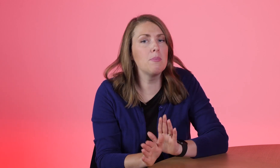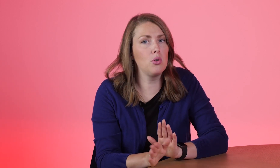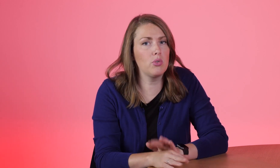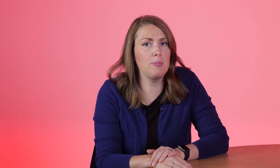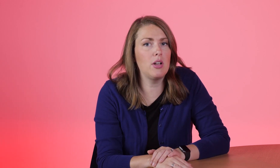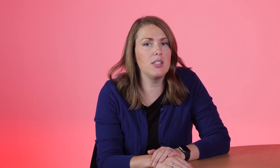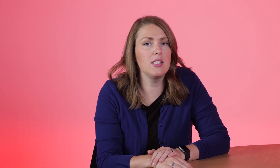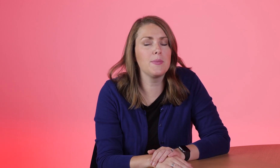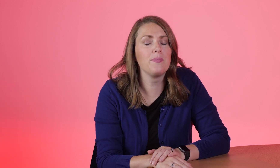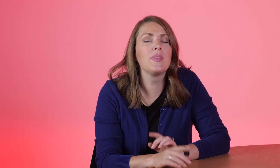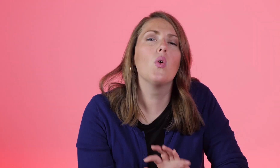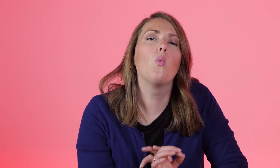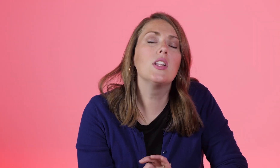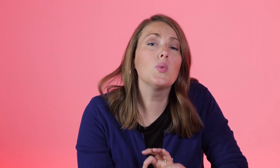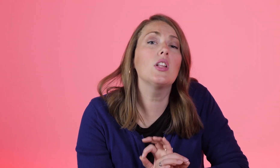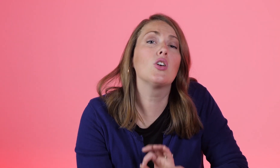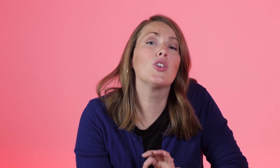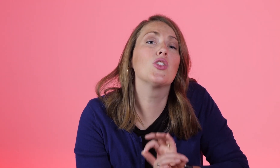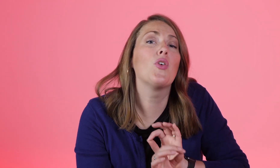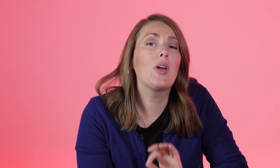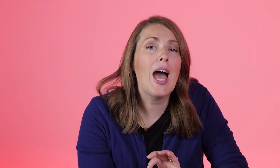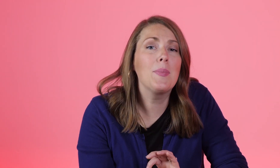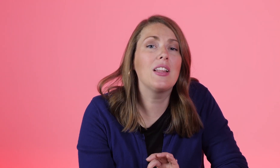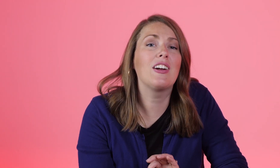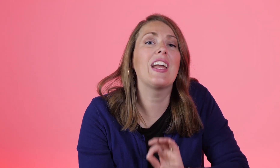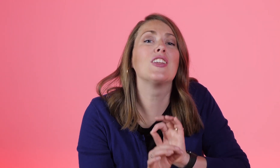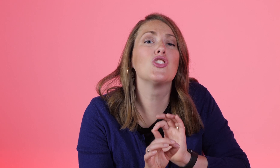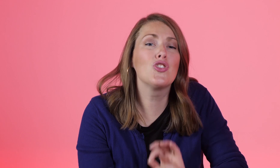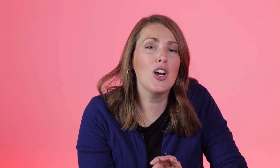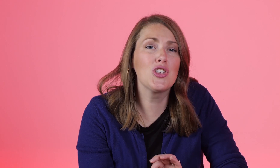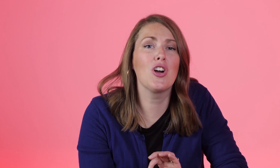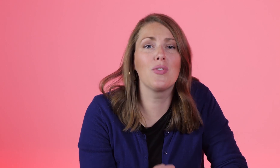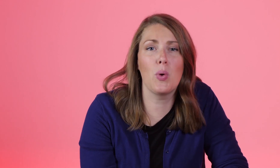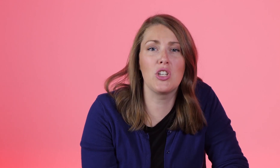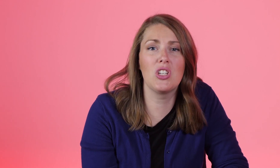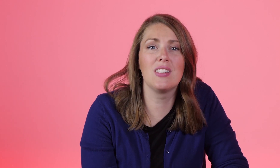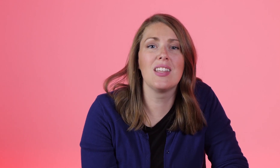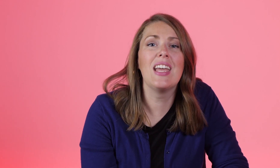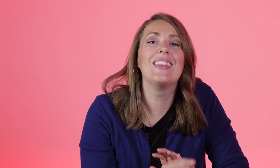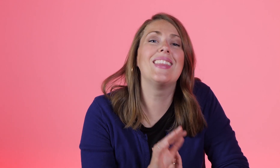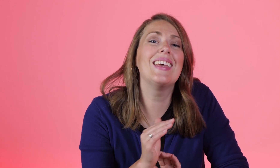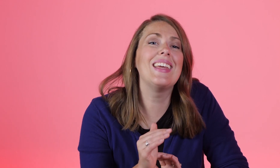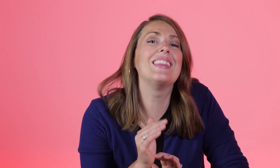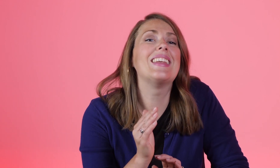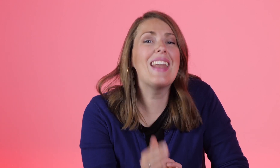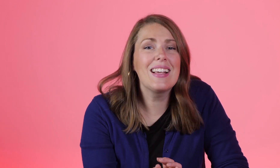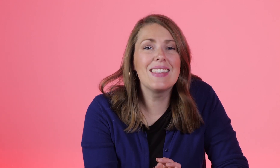simple responses once we learn the vocabulary and structure of questions then in the next